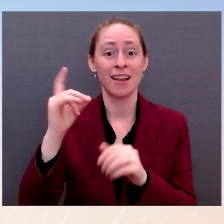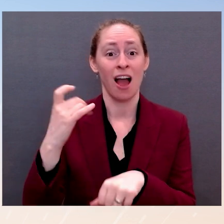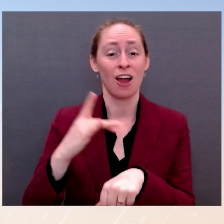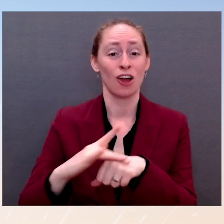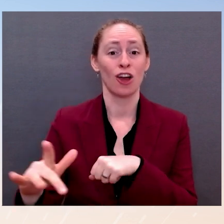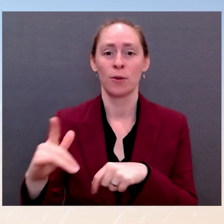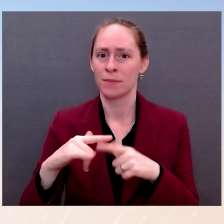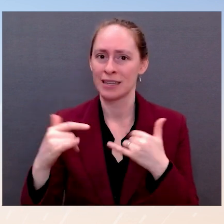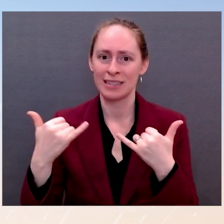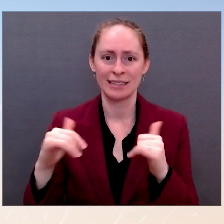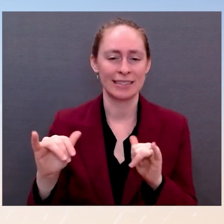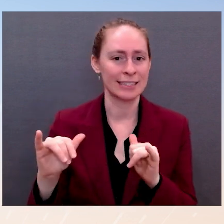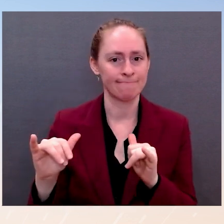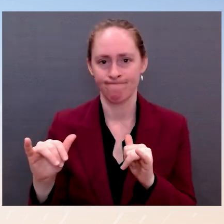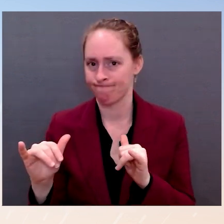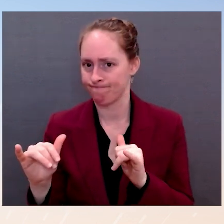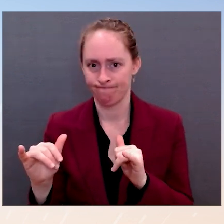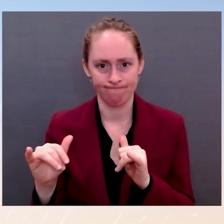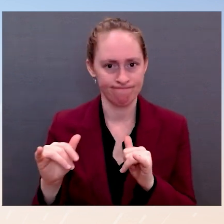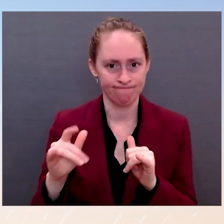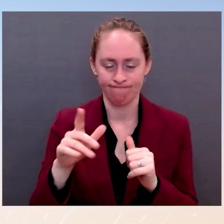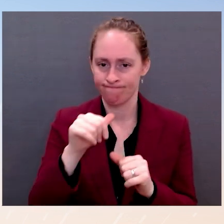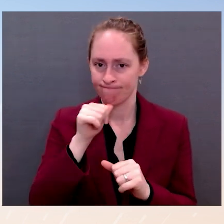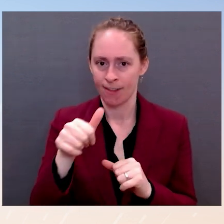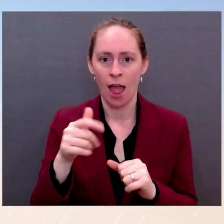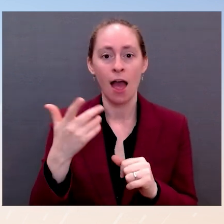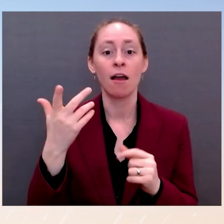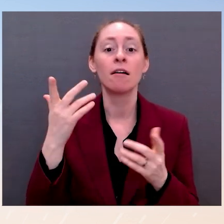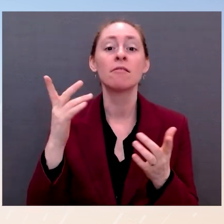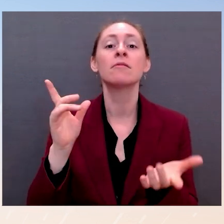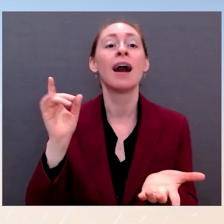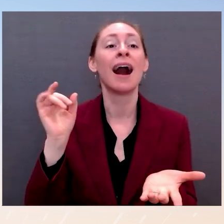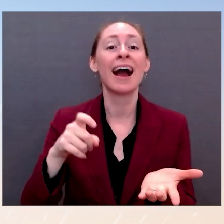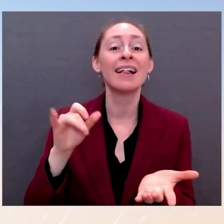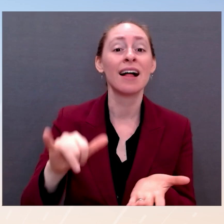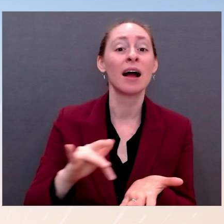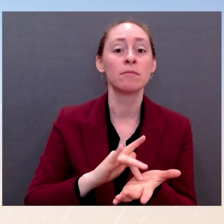may not respond to the standard treatments. Now there's really good news, though,